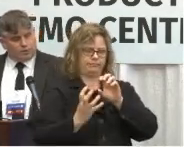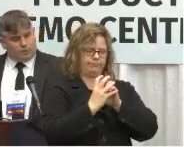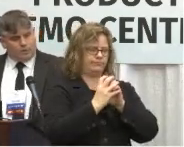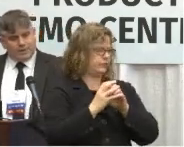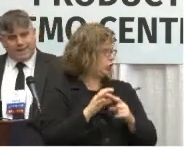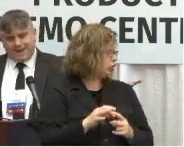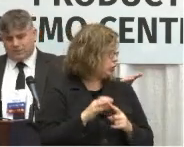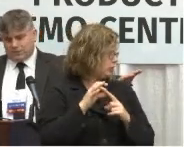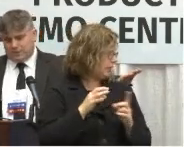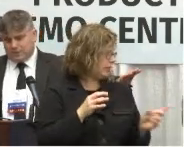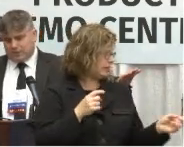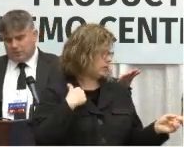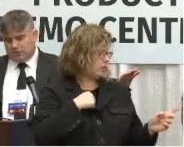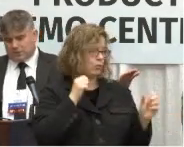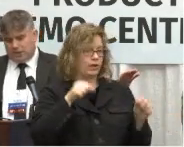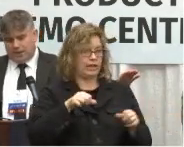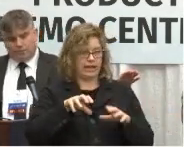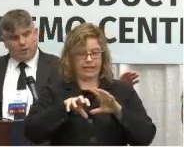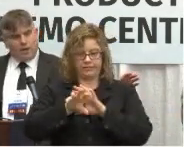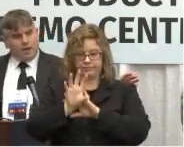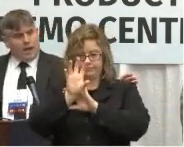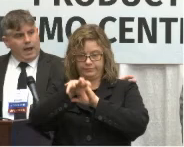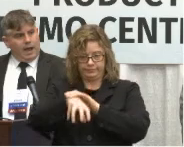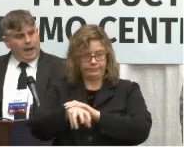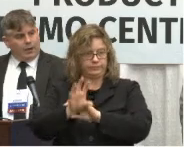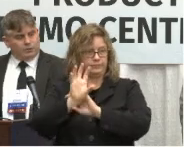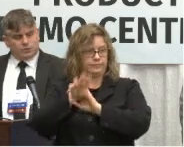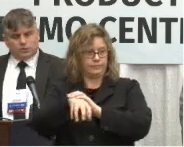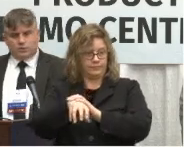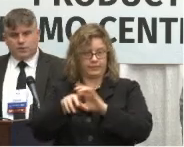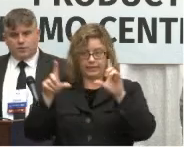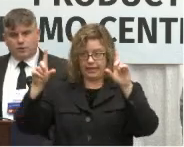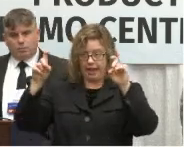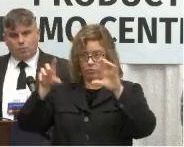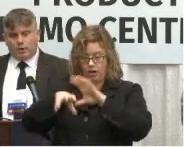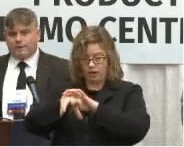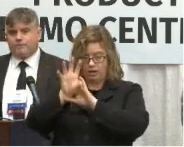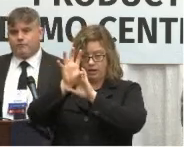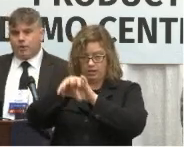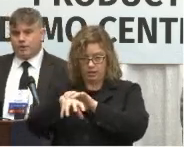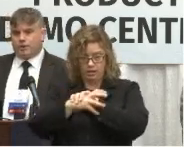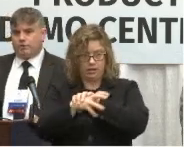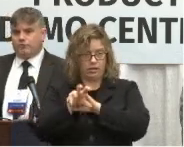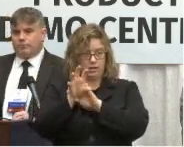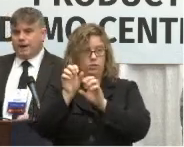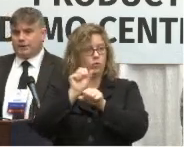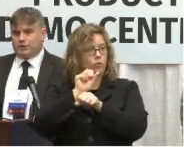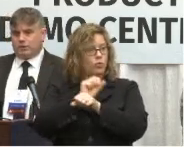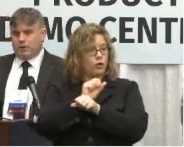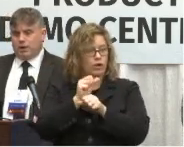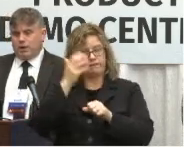where we can actually tilt this camera out so that you can work in front of the monitor